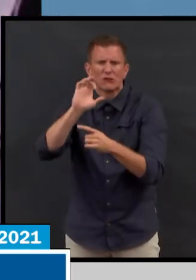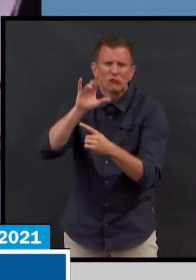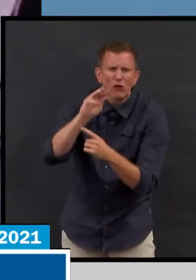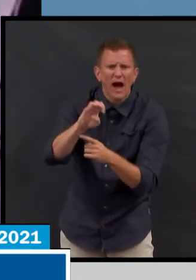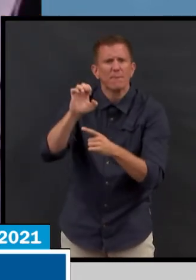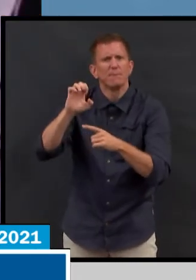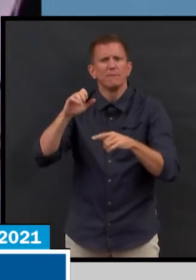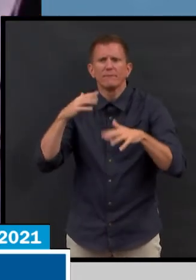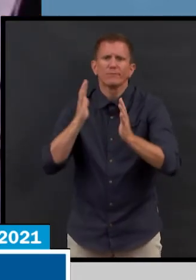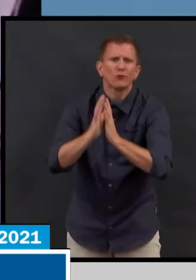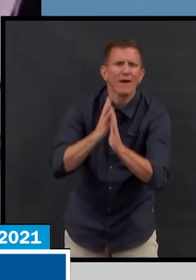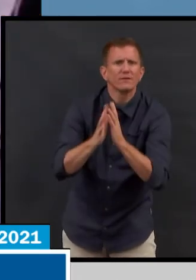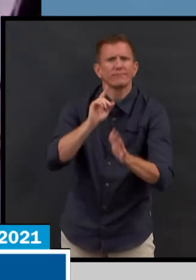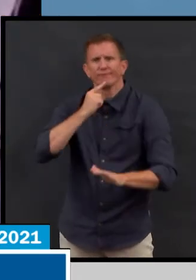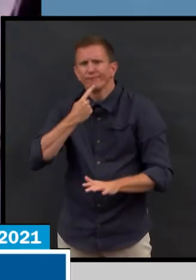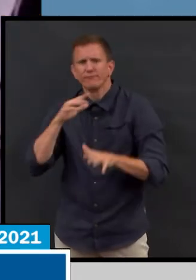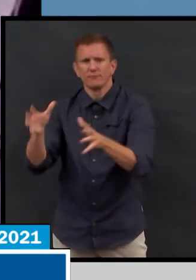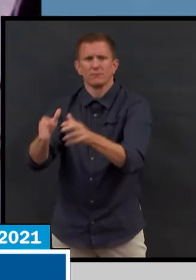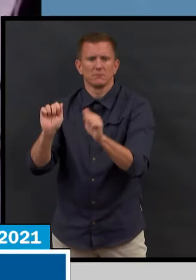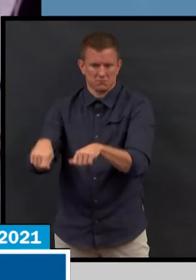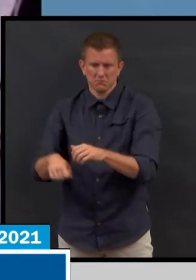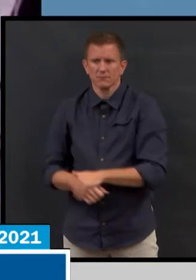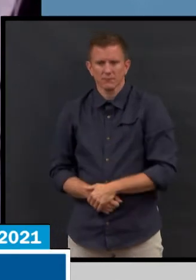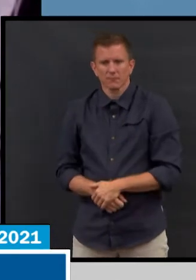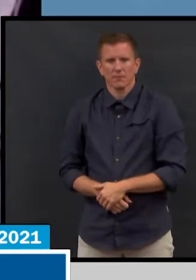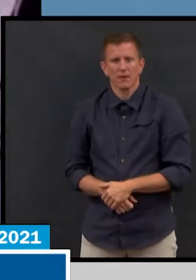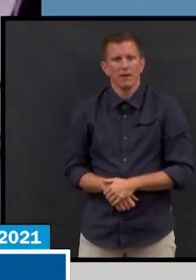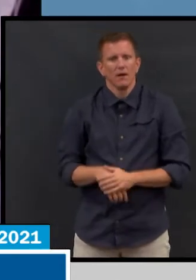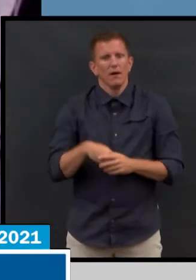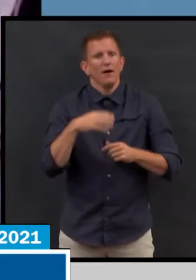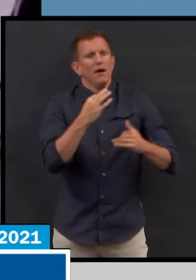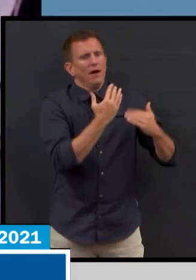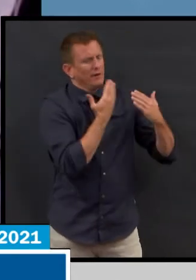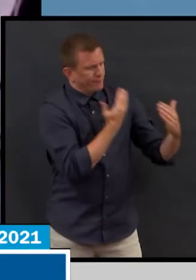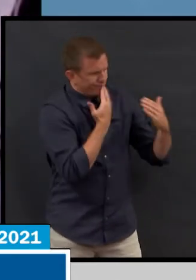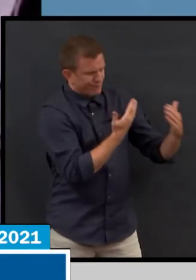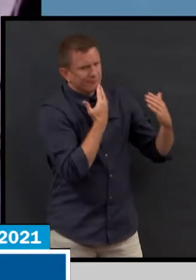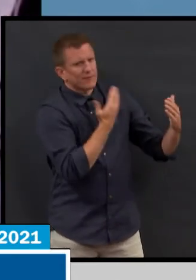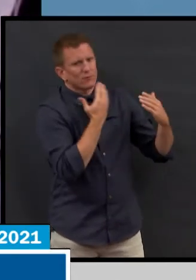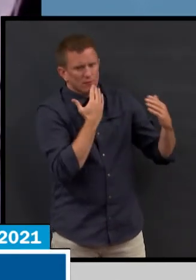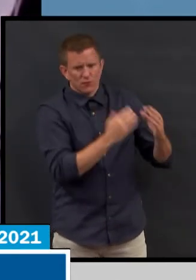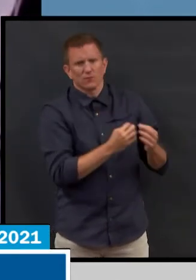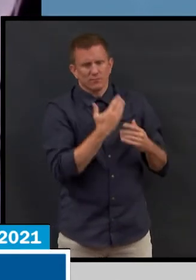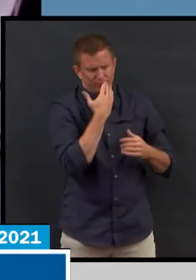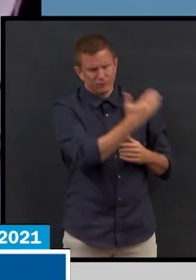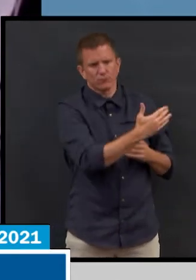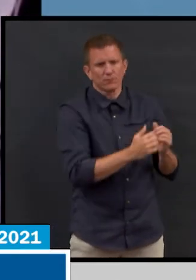so much chief and thank you to commanders bancroft and fontaine right now we're going to pause just